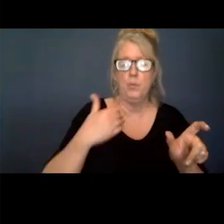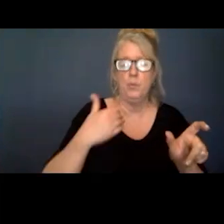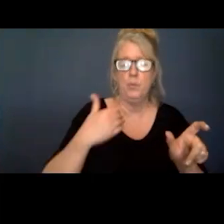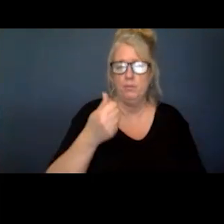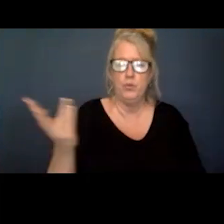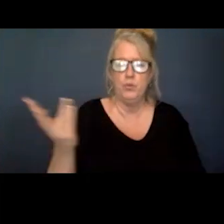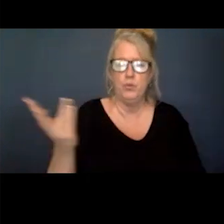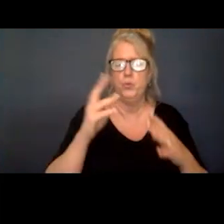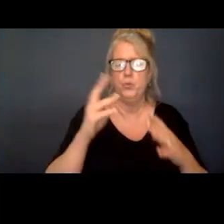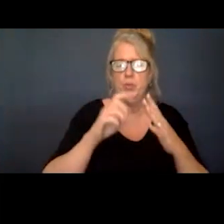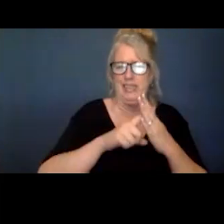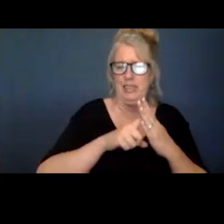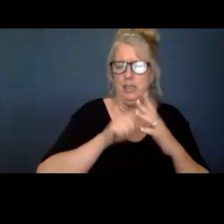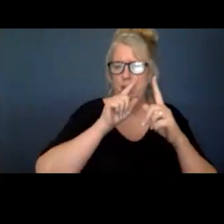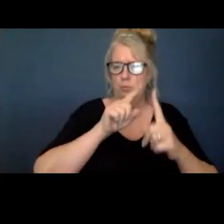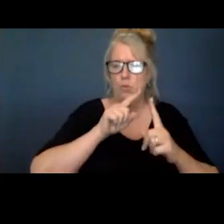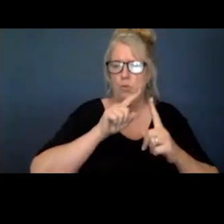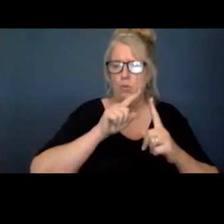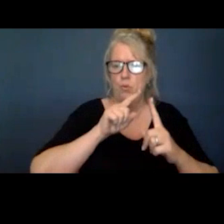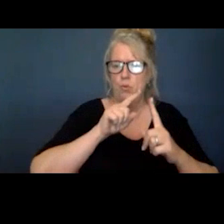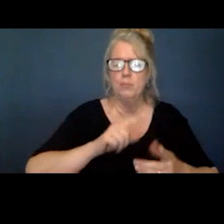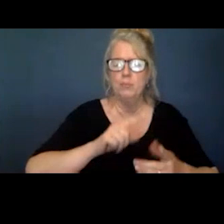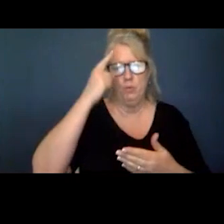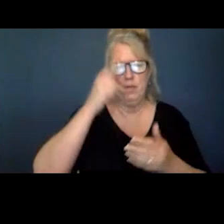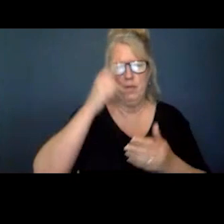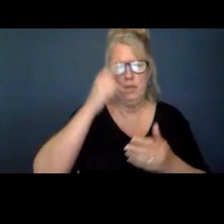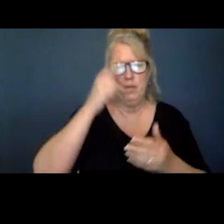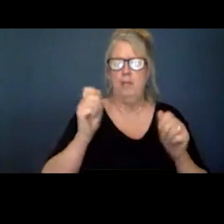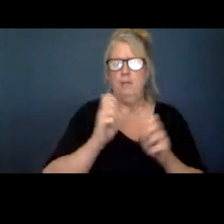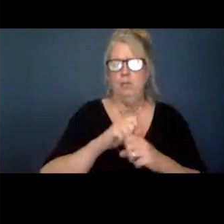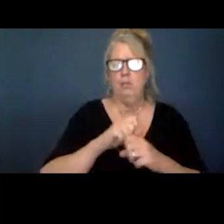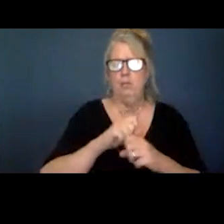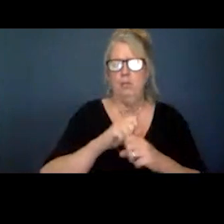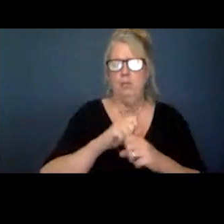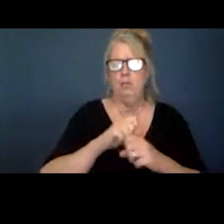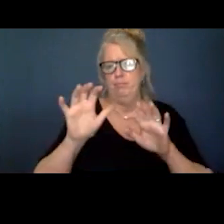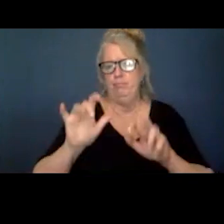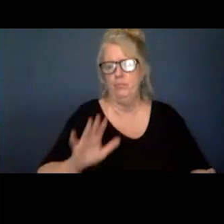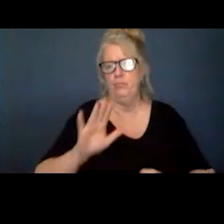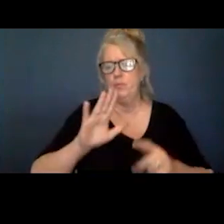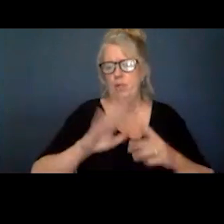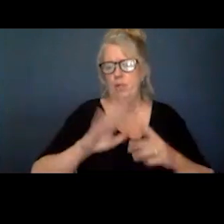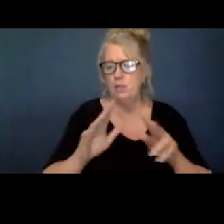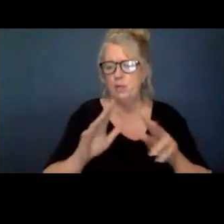to guide your thinking and help you to craft your value proposition. Again, these are the times of